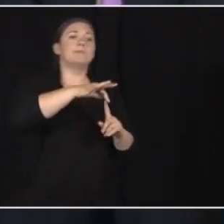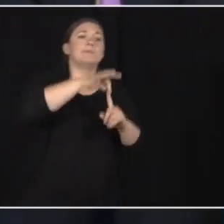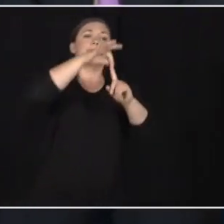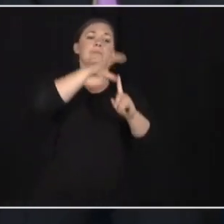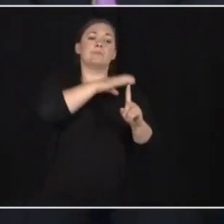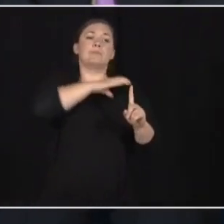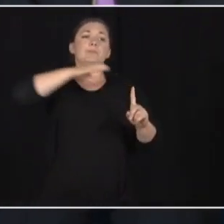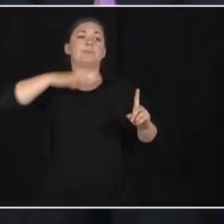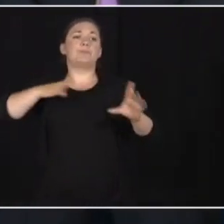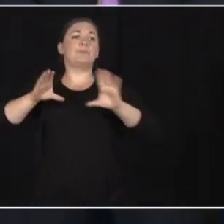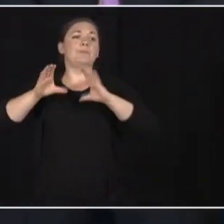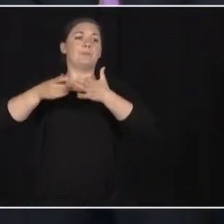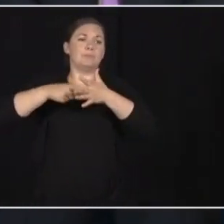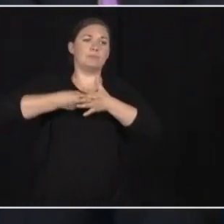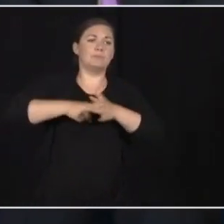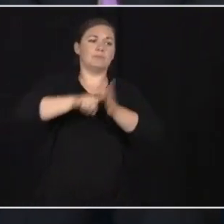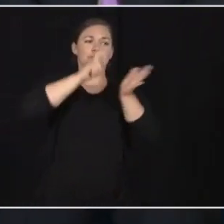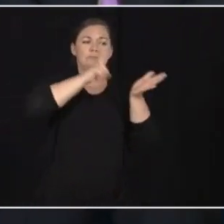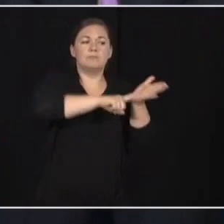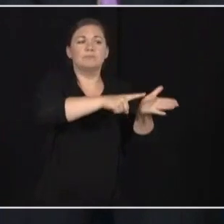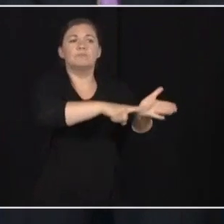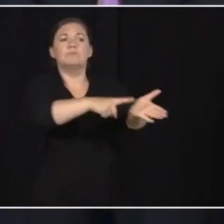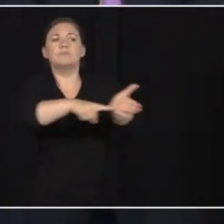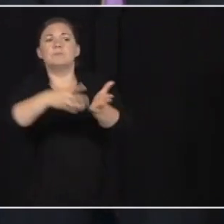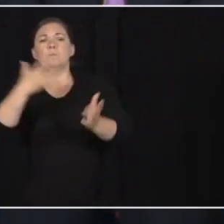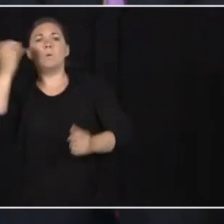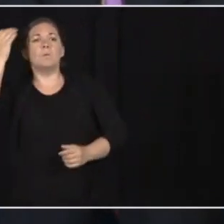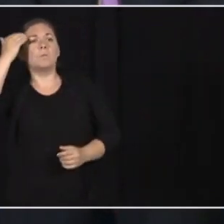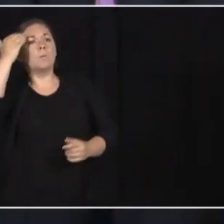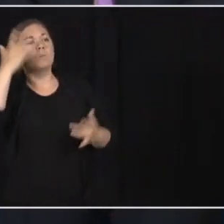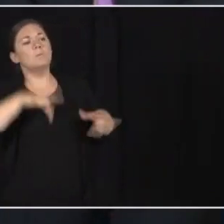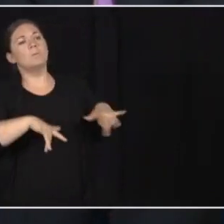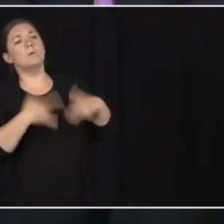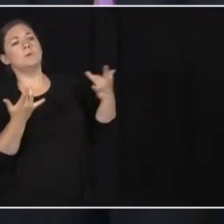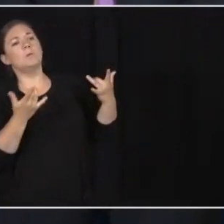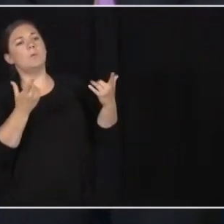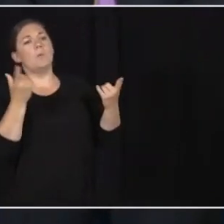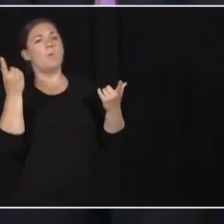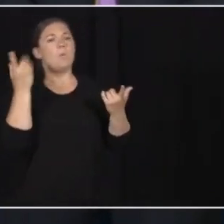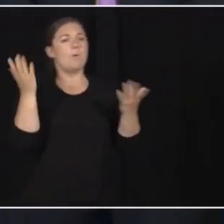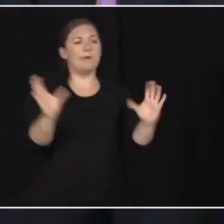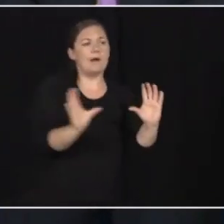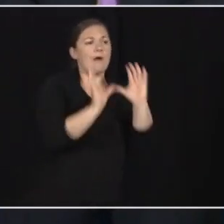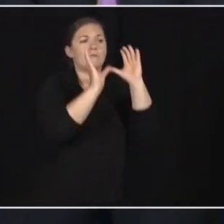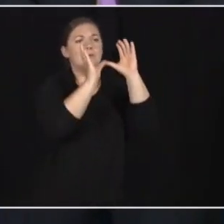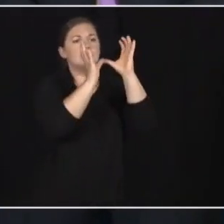member serves the public are waiting for the commission to start. They want to know what is happening in long-term